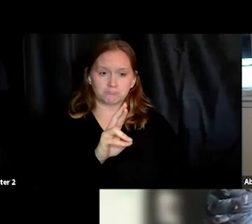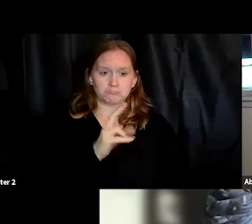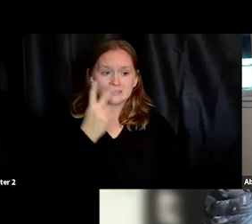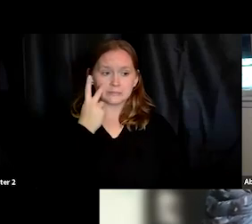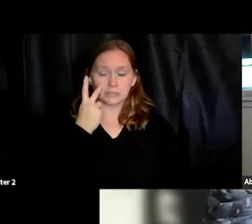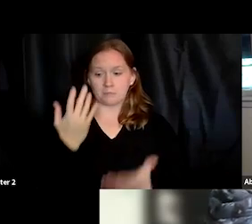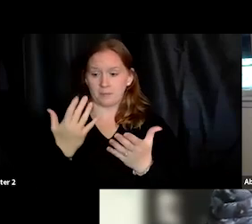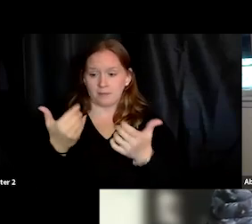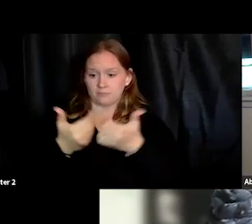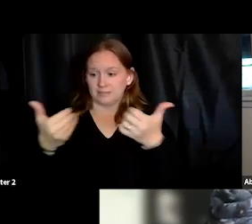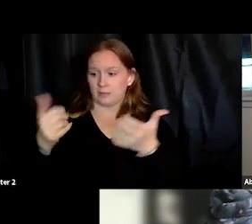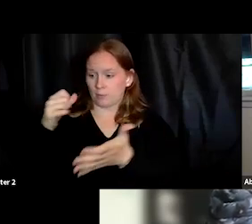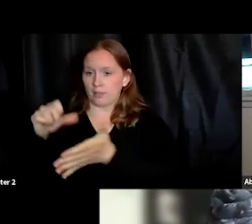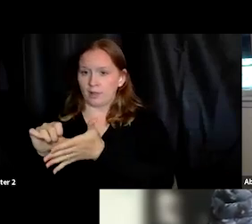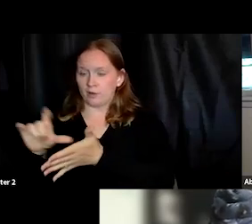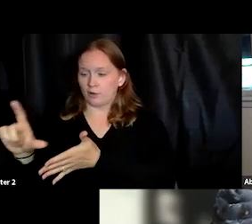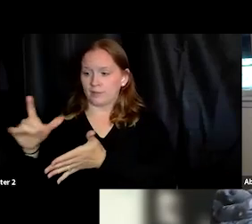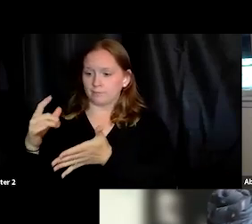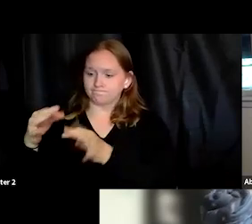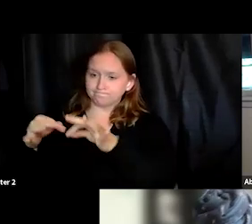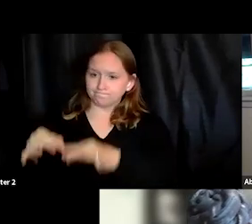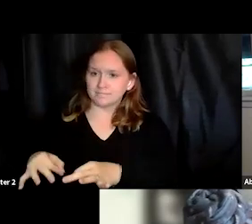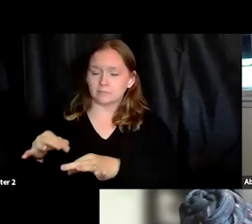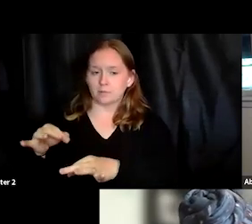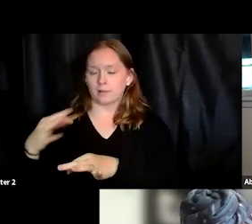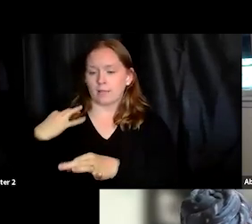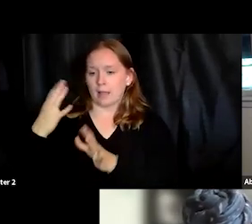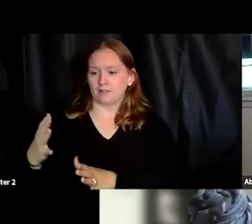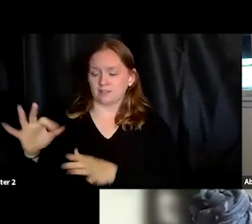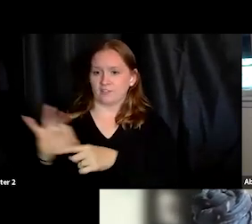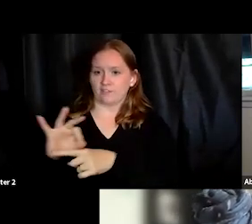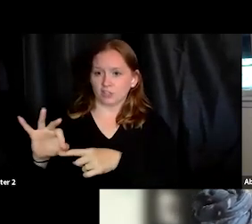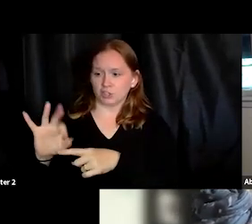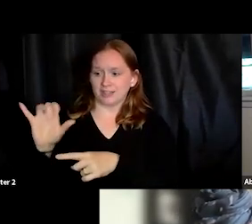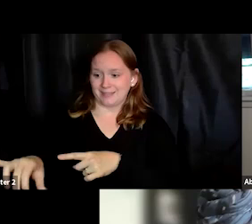that speaks to the applicant's functioning, and you can provide that functional piece